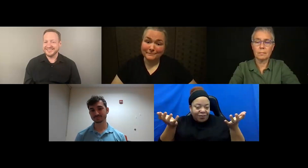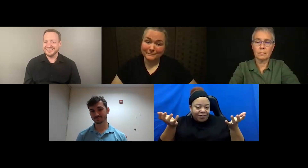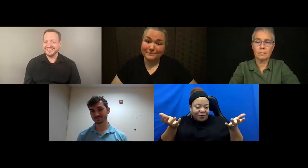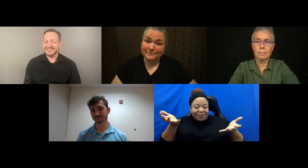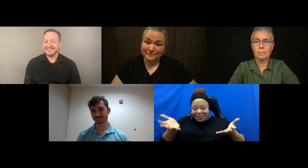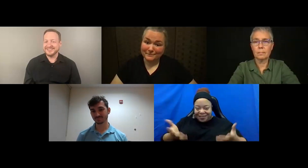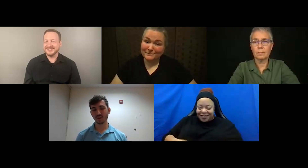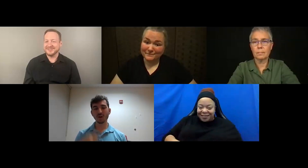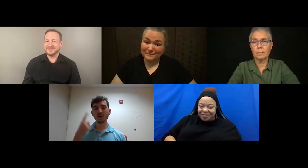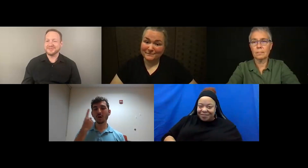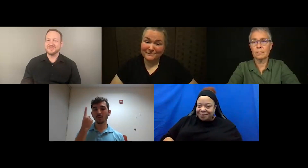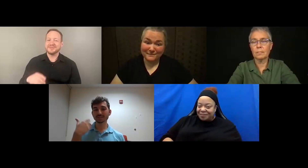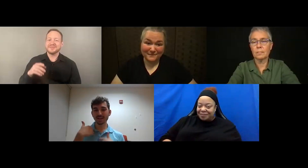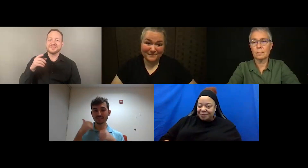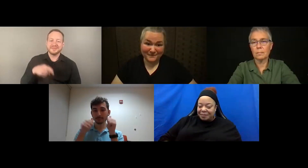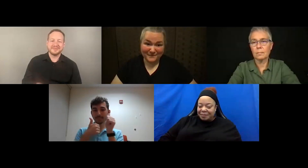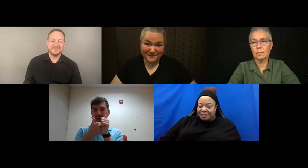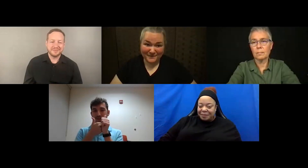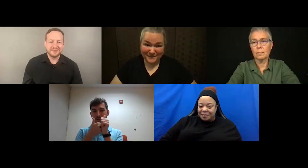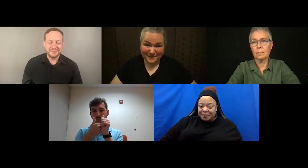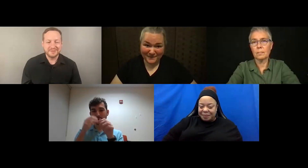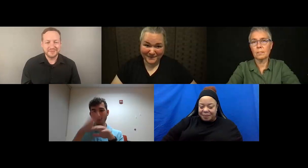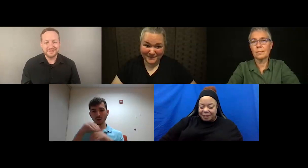Yoel: Where is this information kept? Is there a